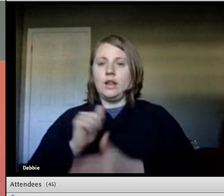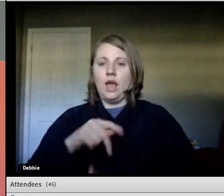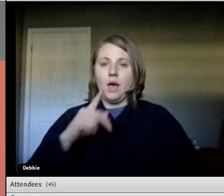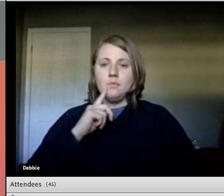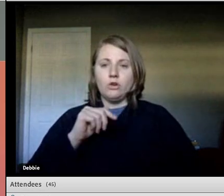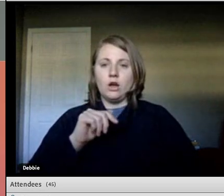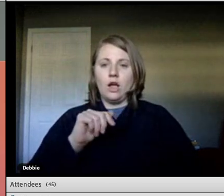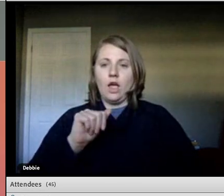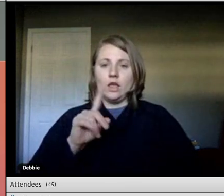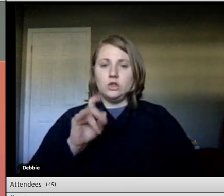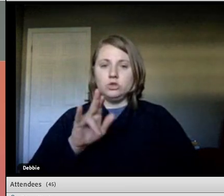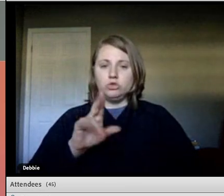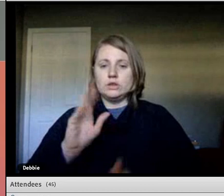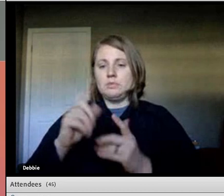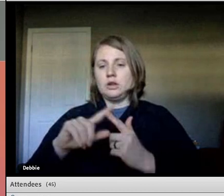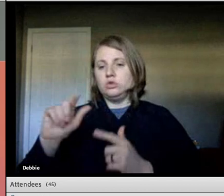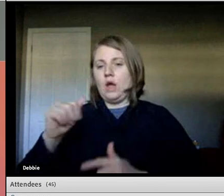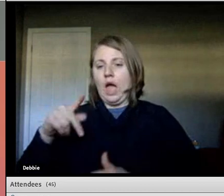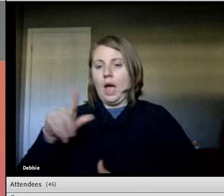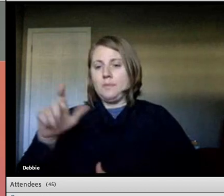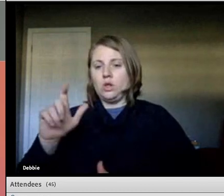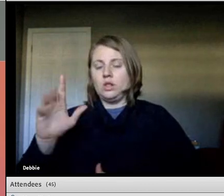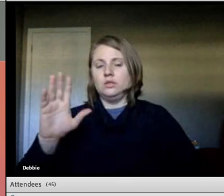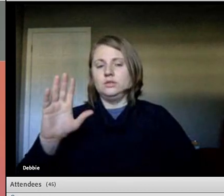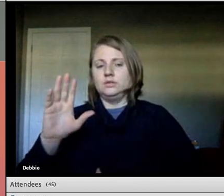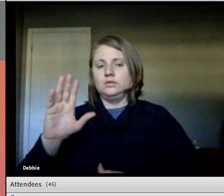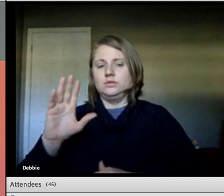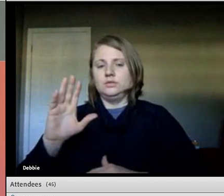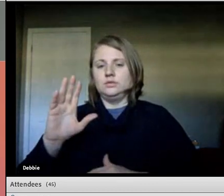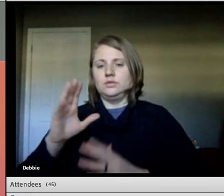is a lot lower barrier, so it's a really great starting point as well.